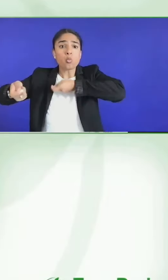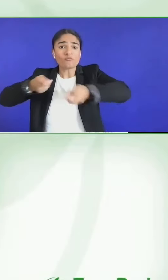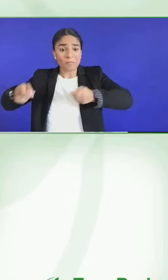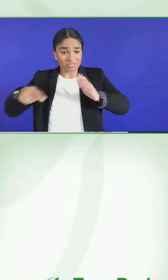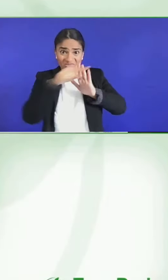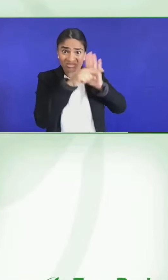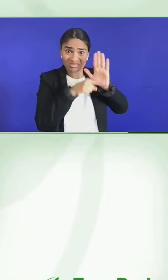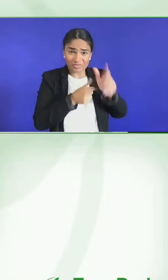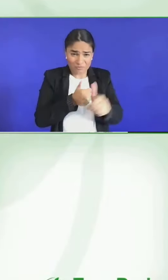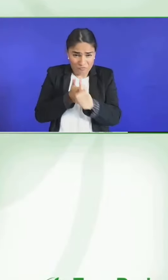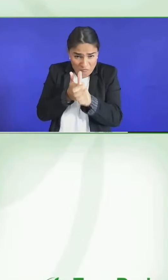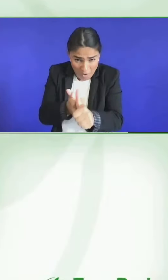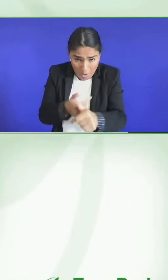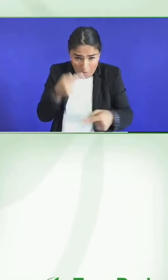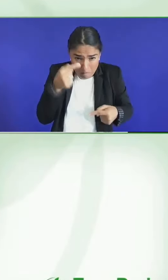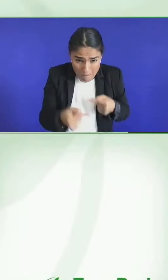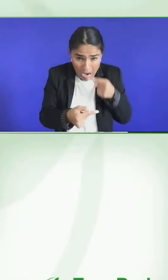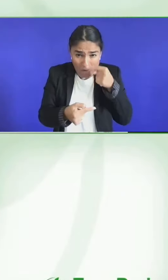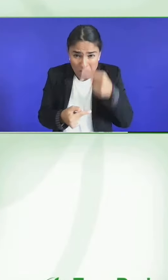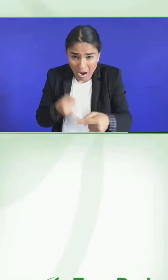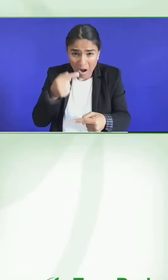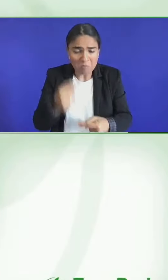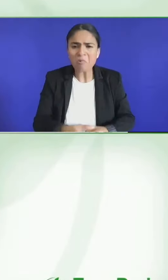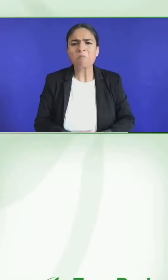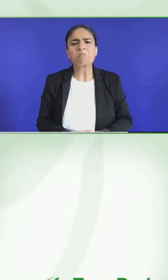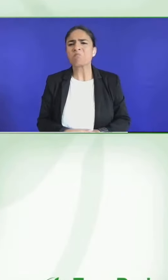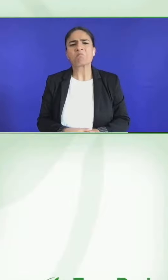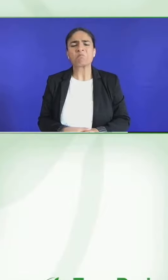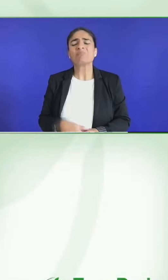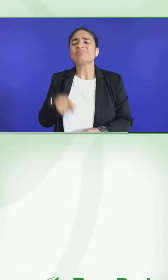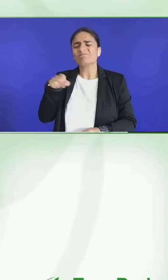Bringing in a similar respected and different perspective the same time.